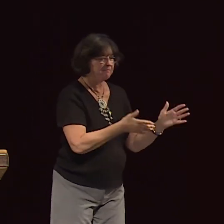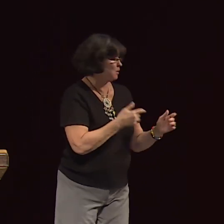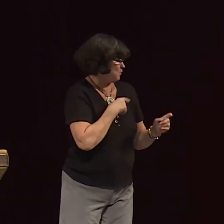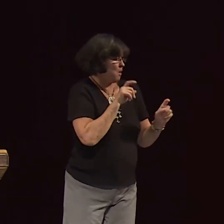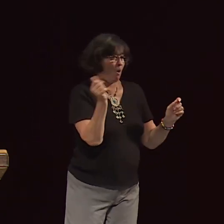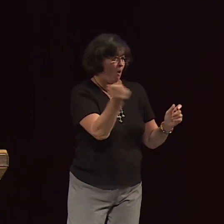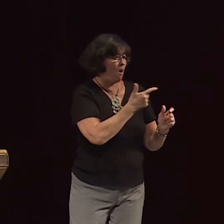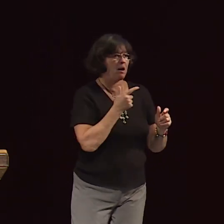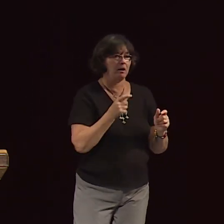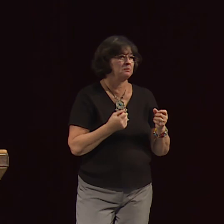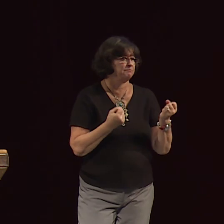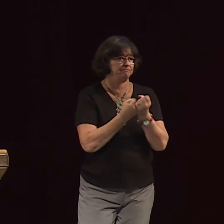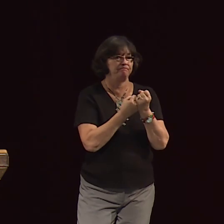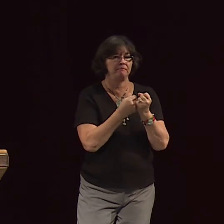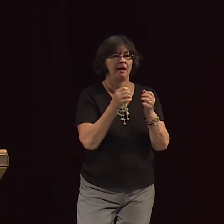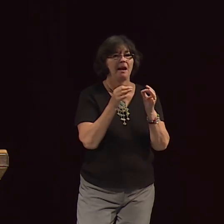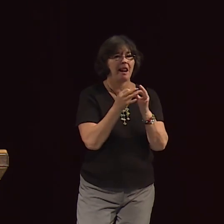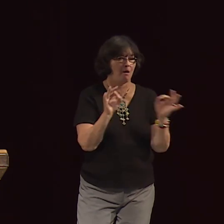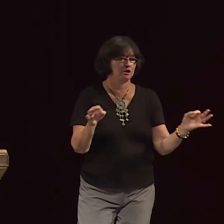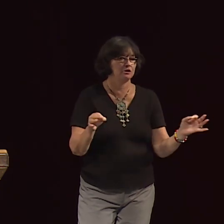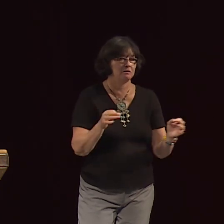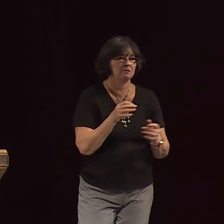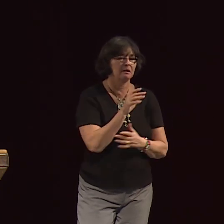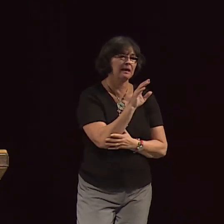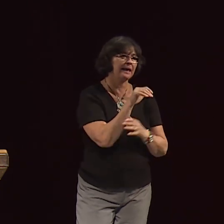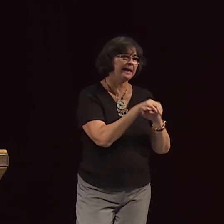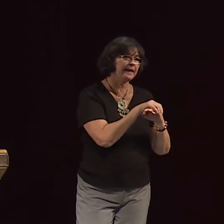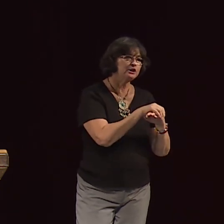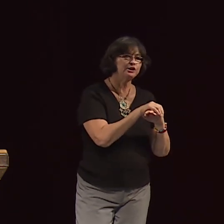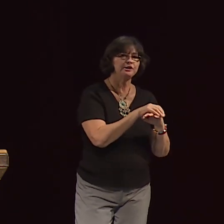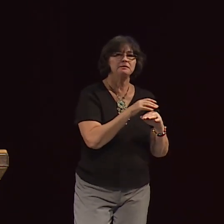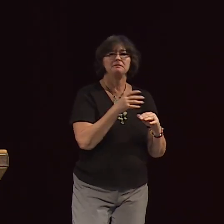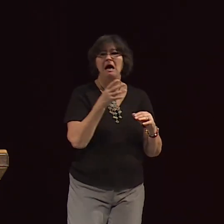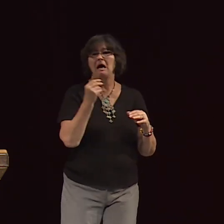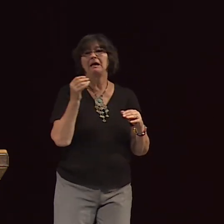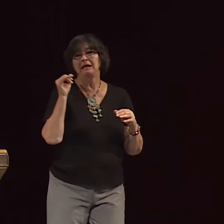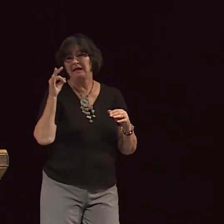Some people choose English. Some people choose ASL.